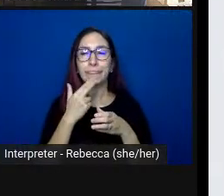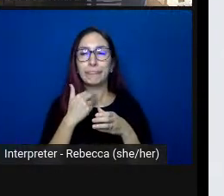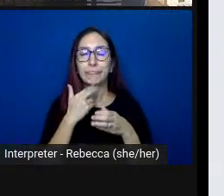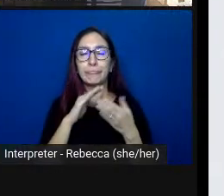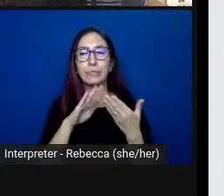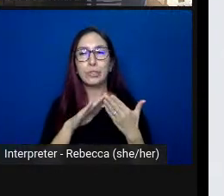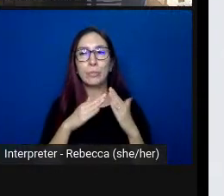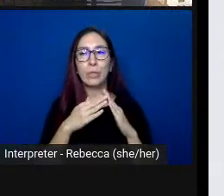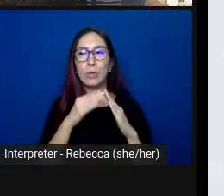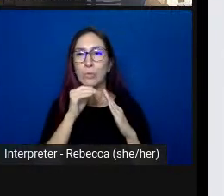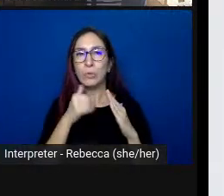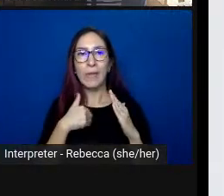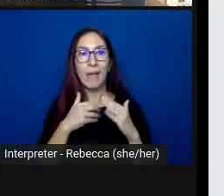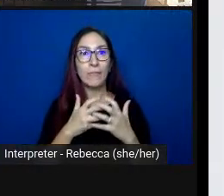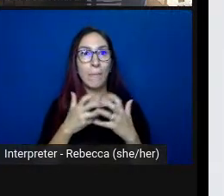. I know that at some point we